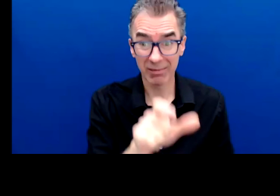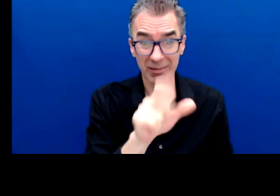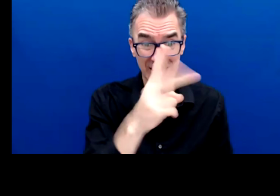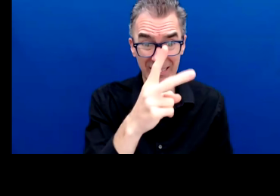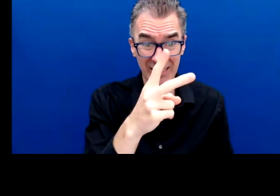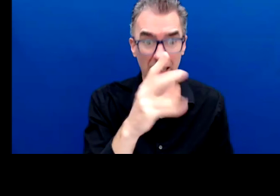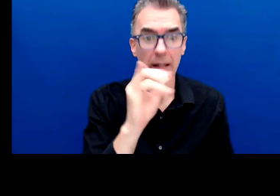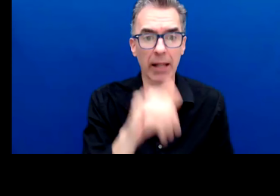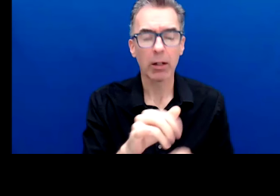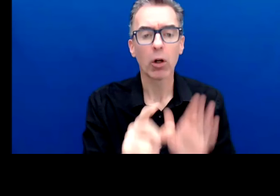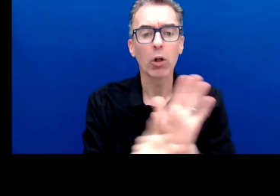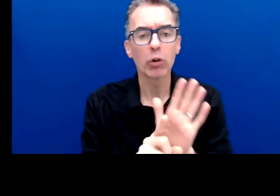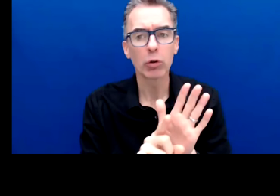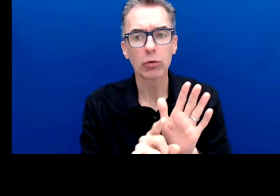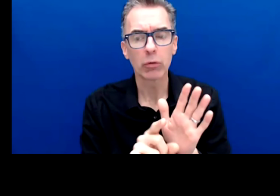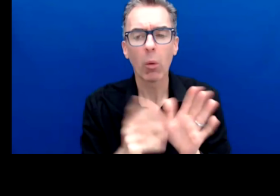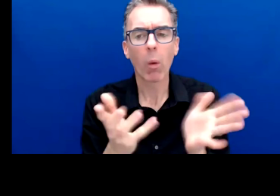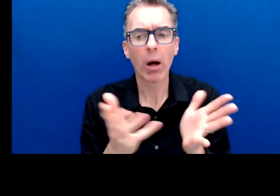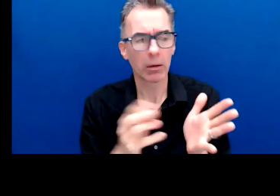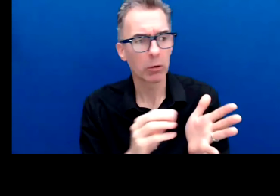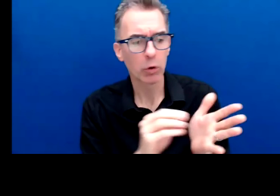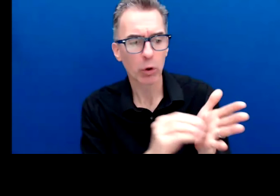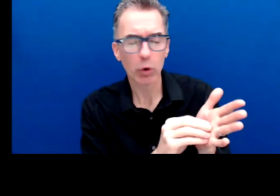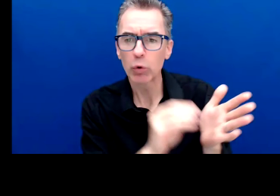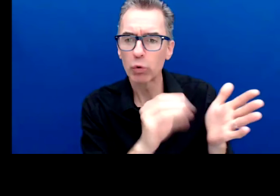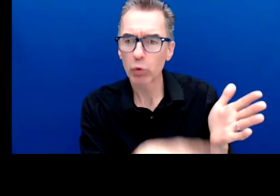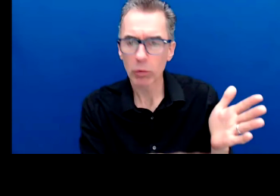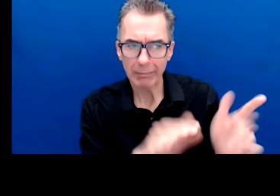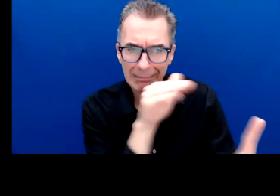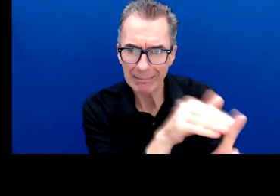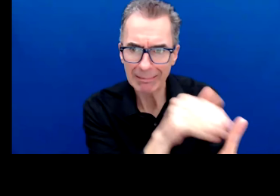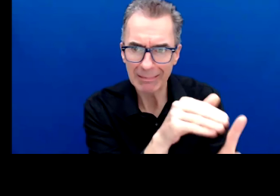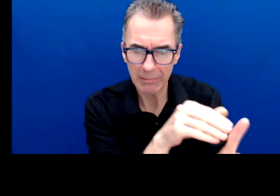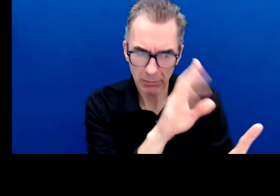So action can be taken from the counselor side, but also on the student side.